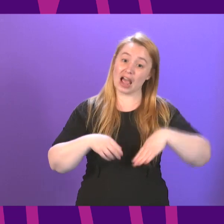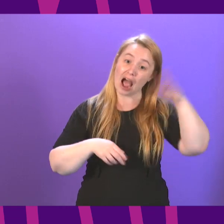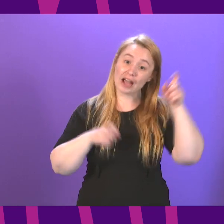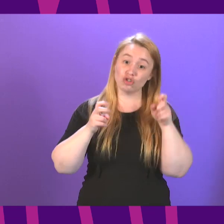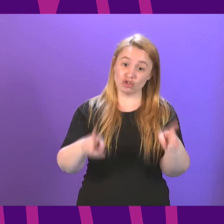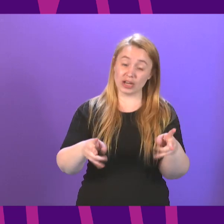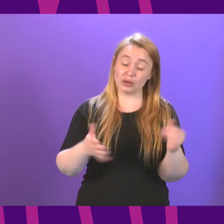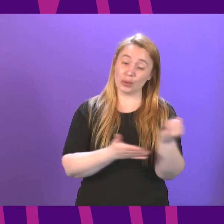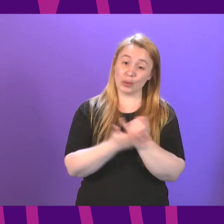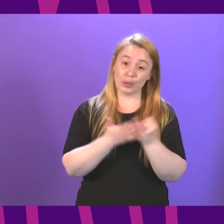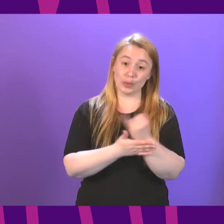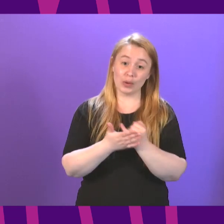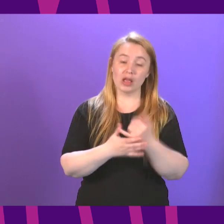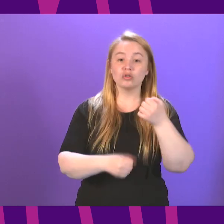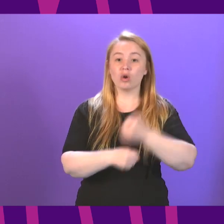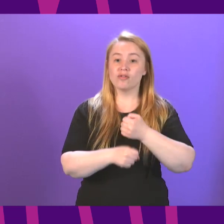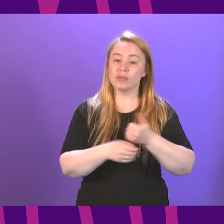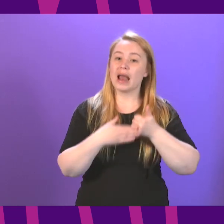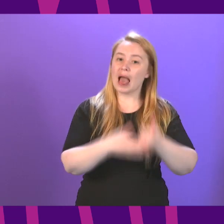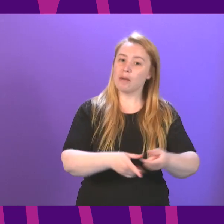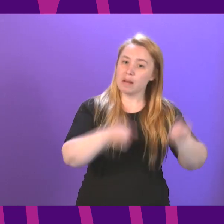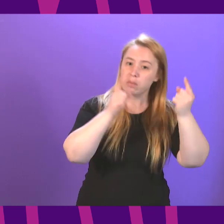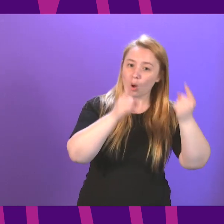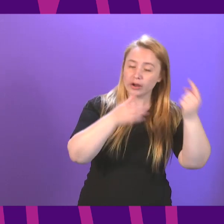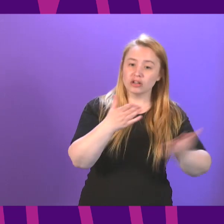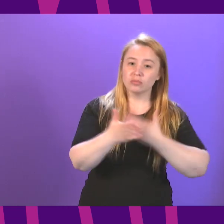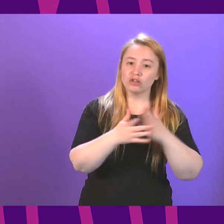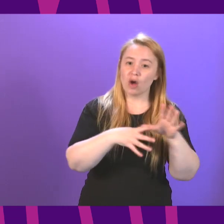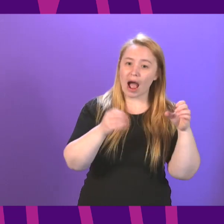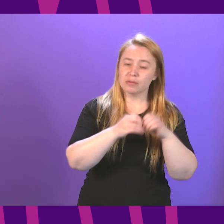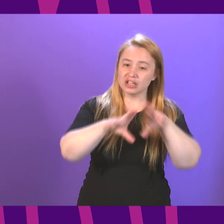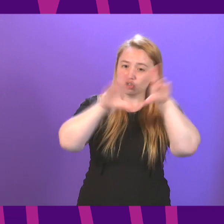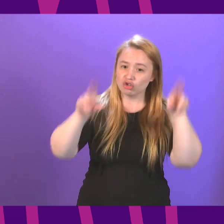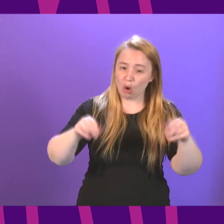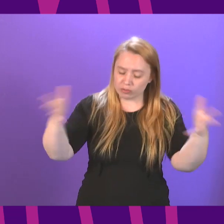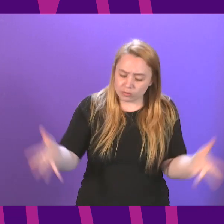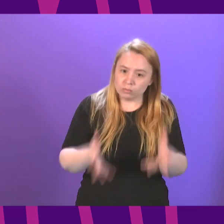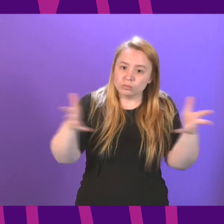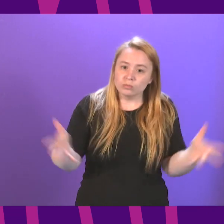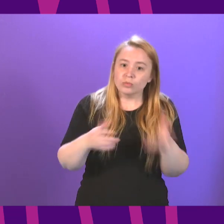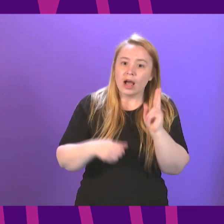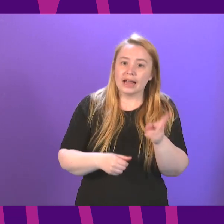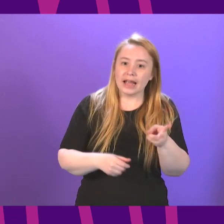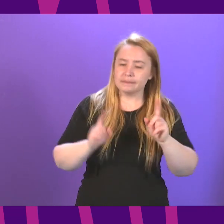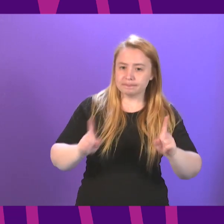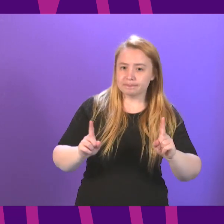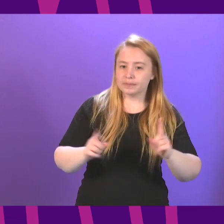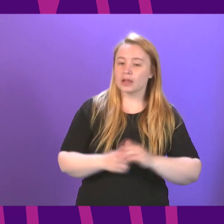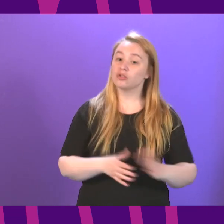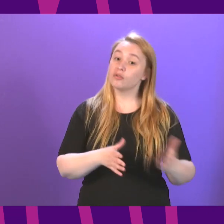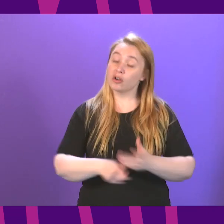What will the Government do to help employees and reinvigorate Aberdeen retail after the pandemic? Does the First Minister now agree that the SNP’s decision